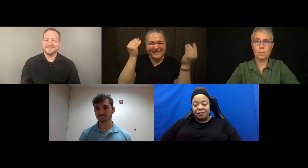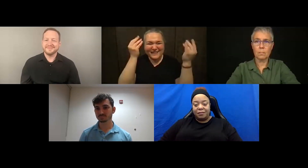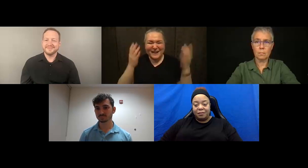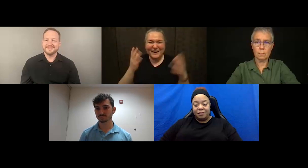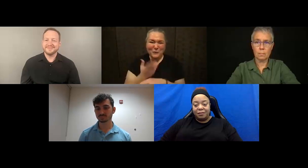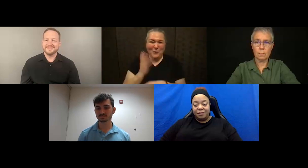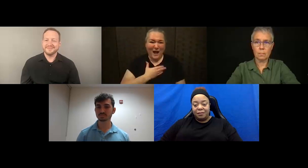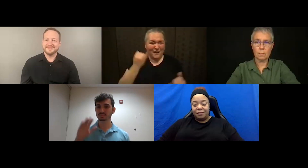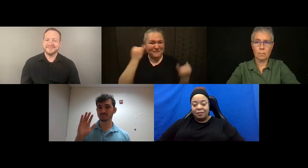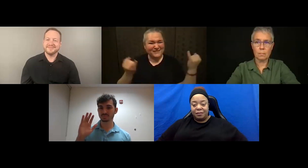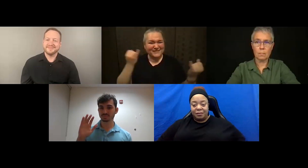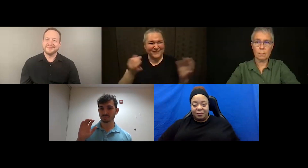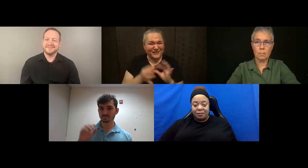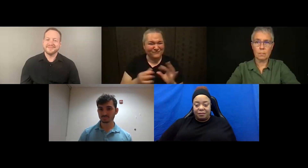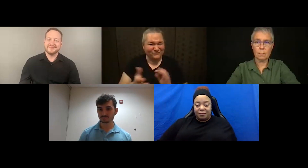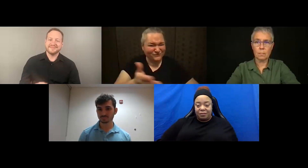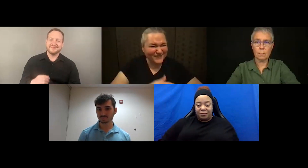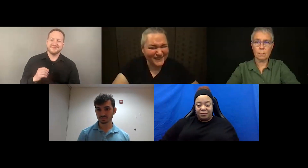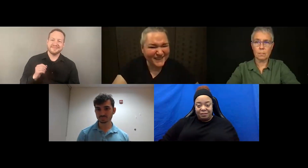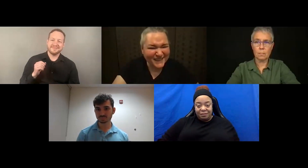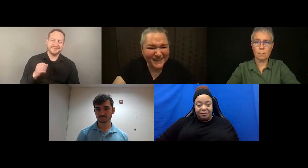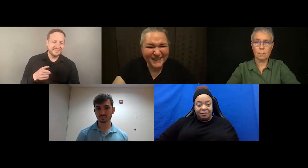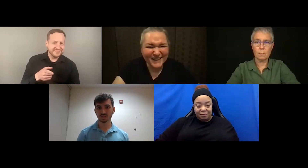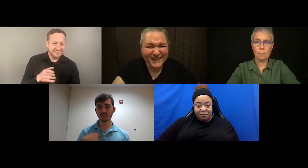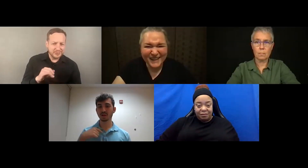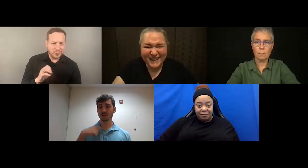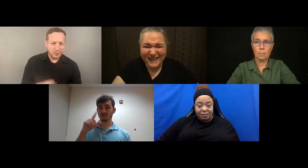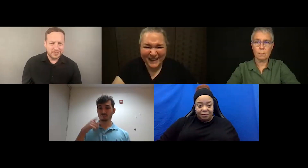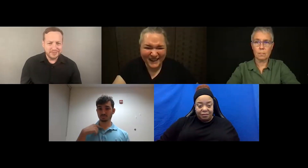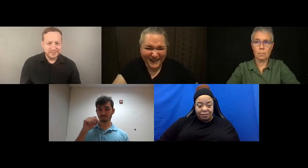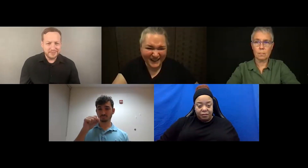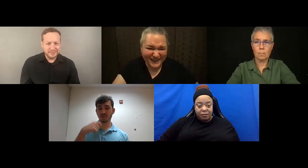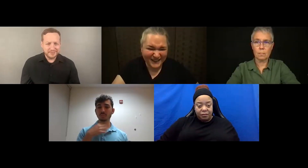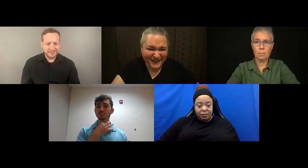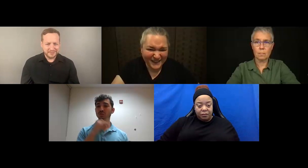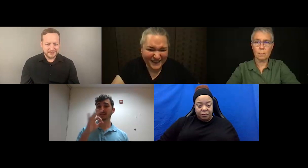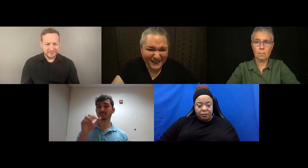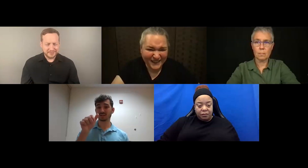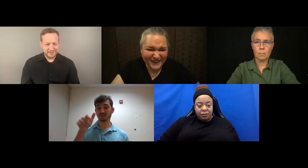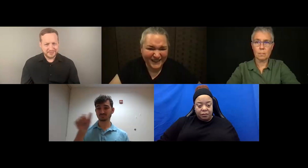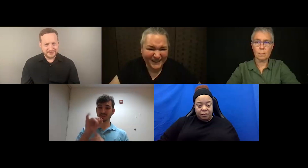There's so much to consider; we really have to use our imaginations. There's a lot of scenarios it could impact.